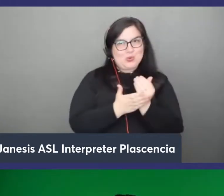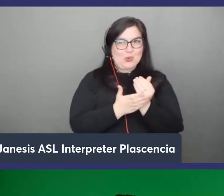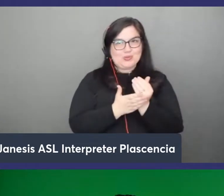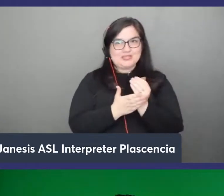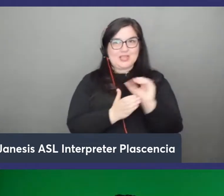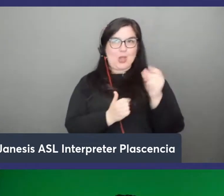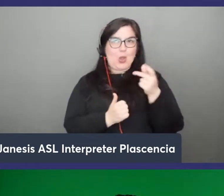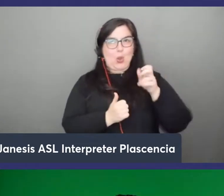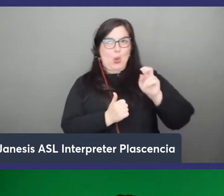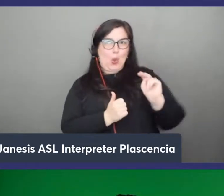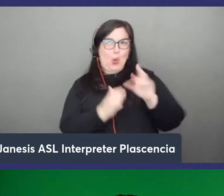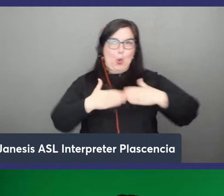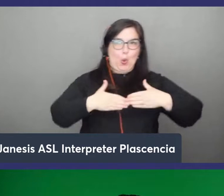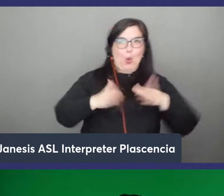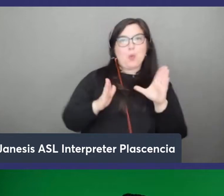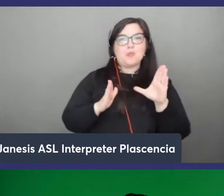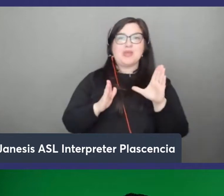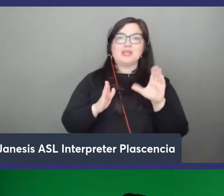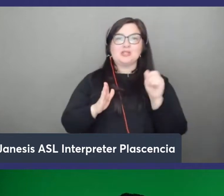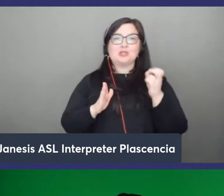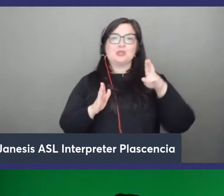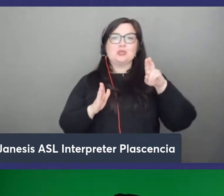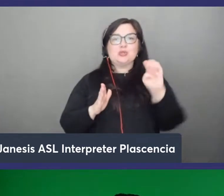for game developers, AWS GameKit.